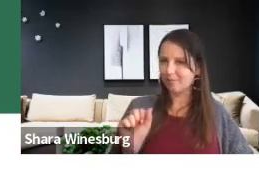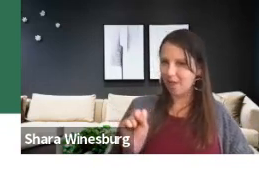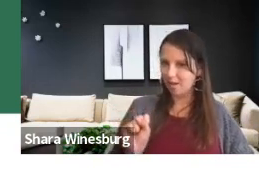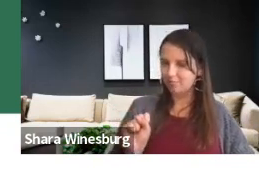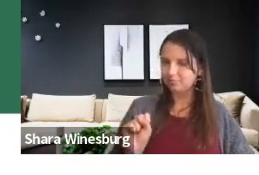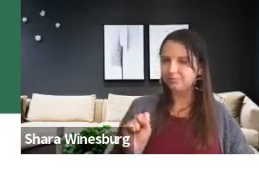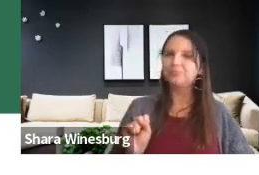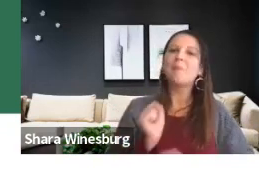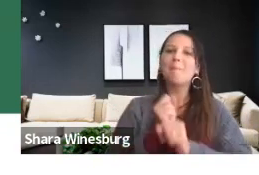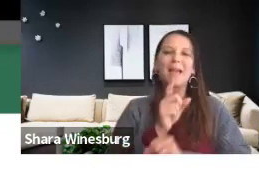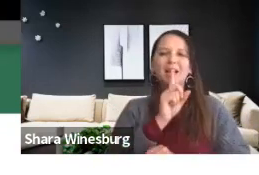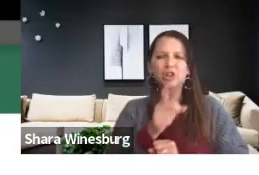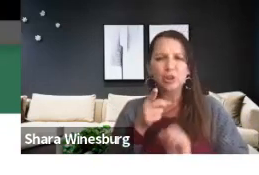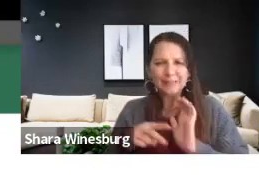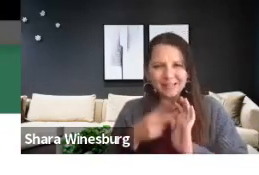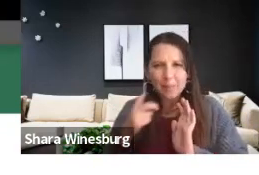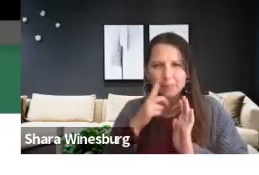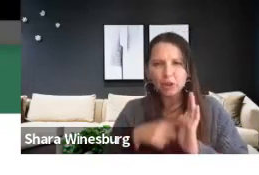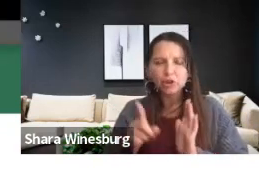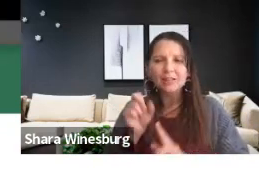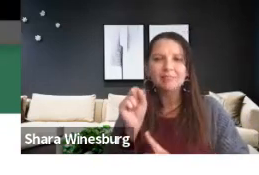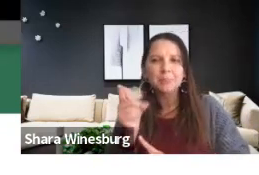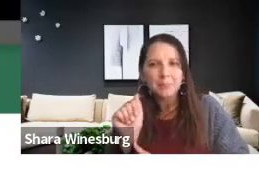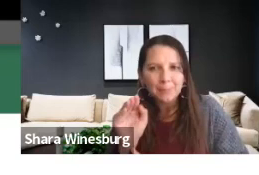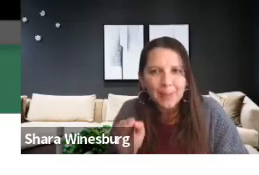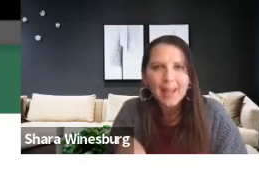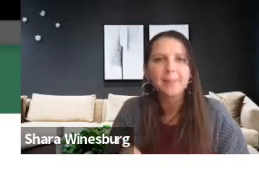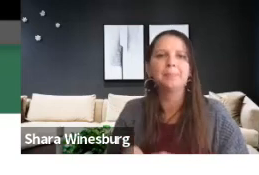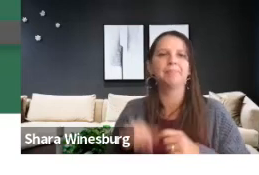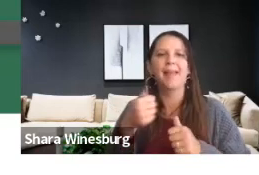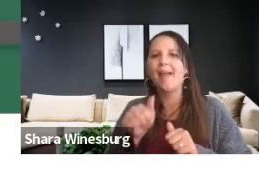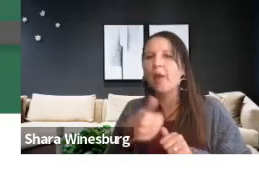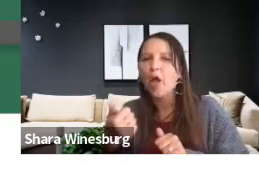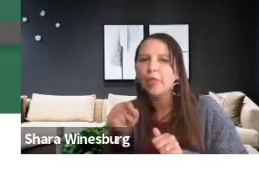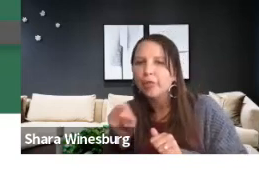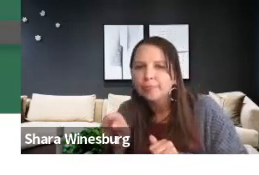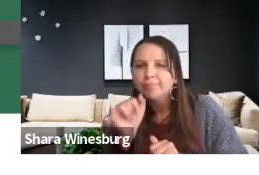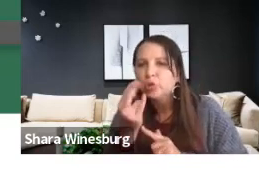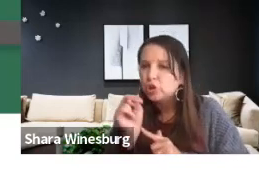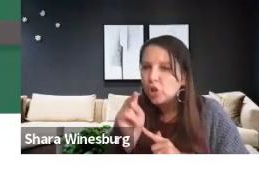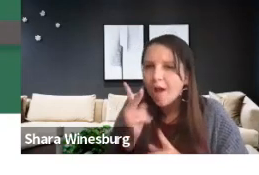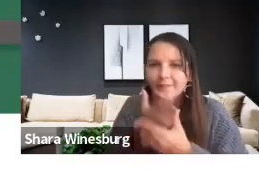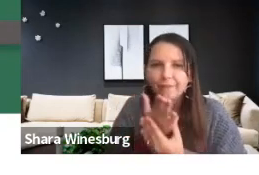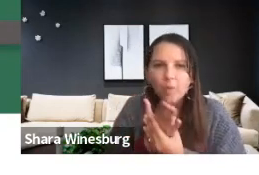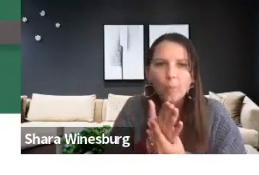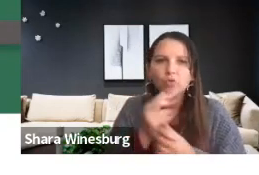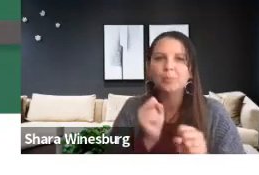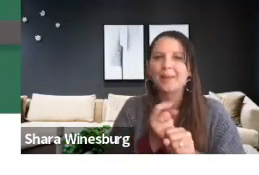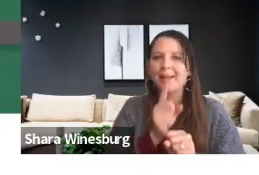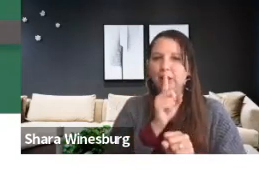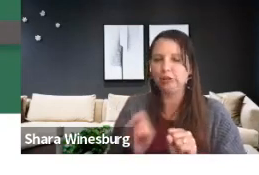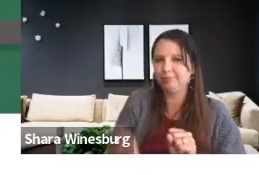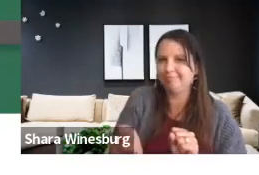Canvas. Make sure that you check your spam folder or maybe your